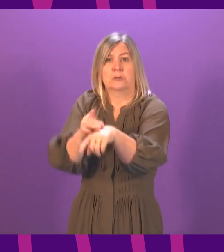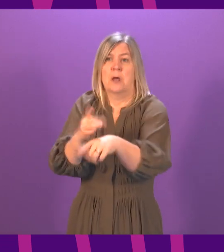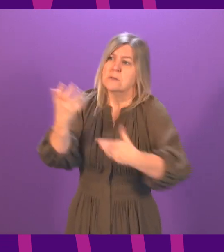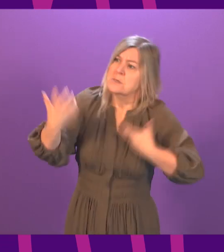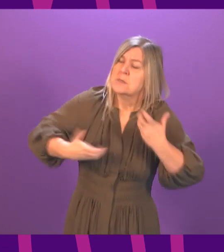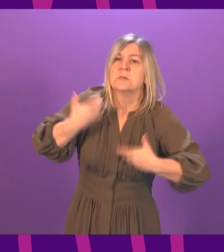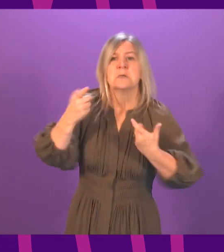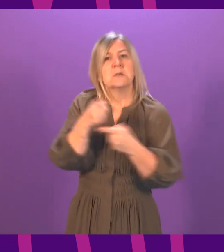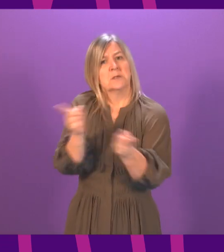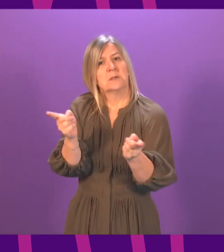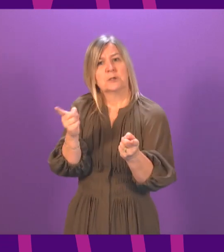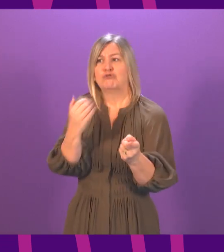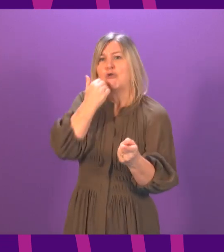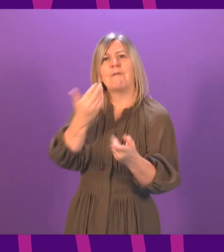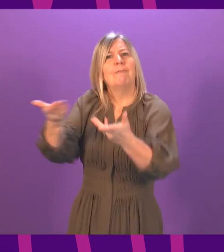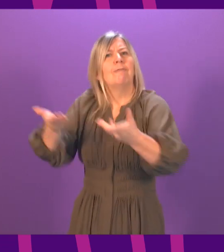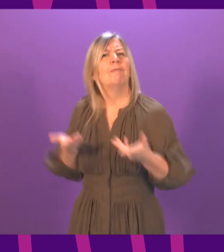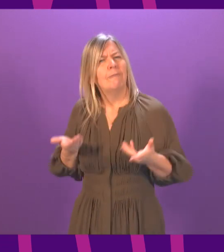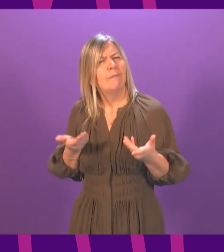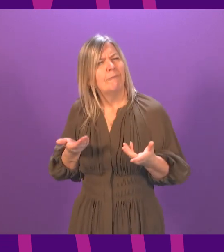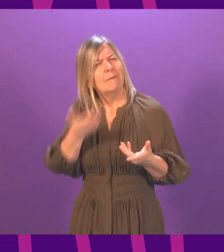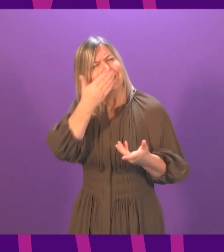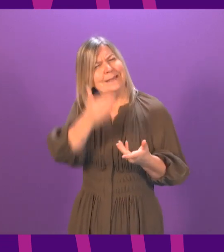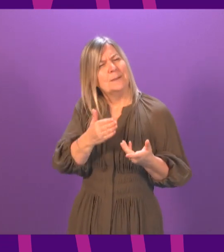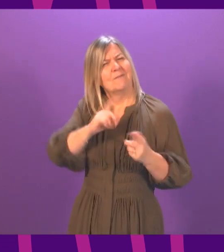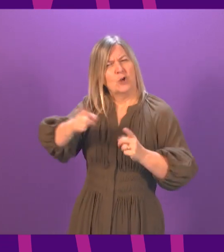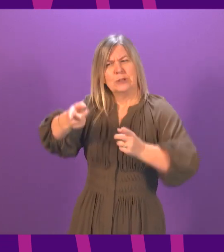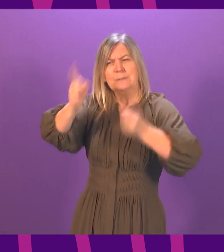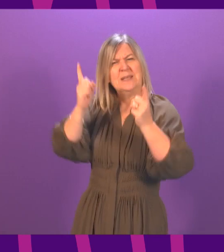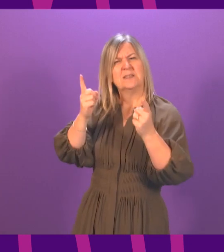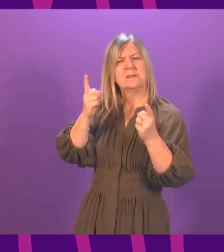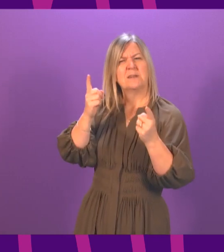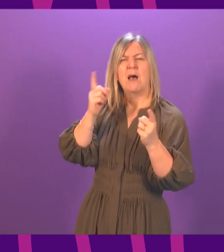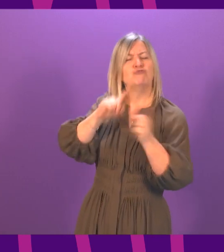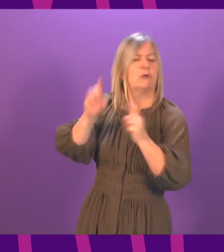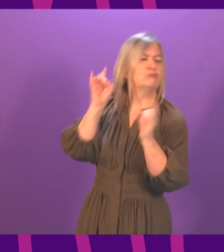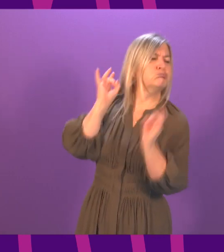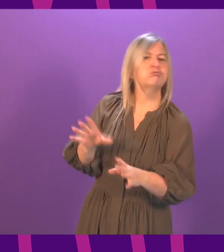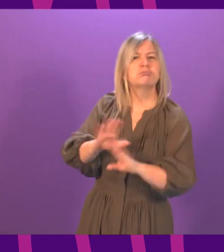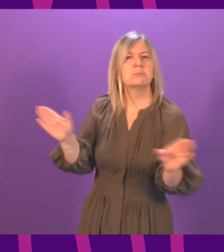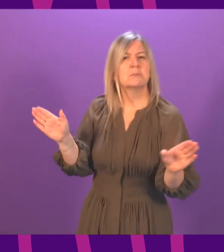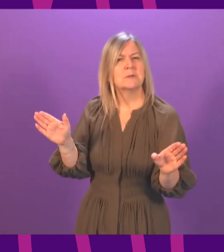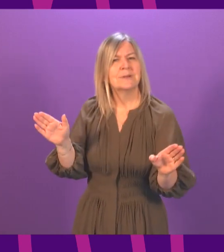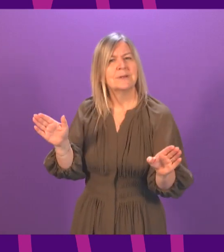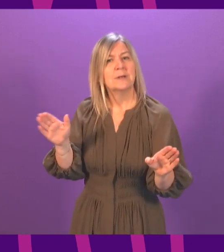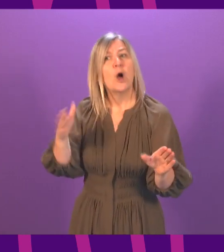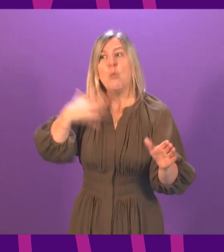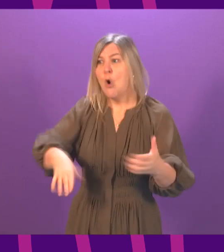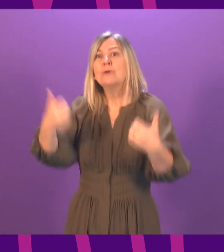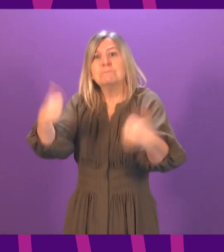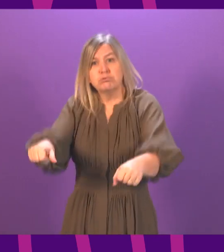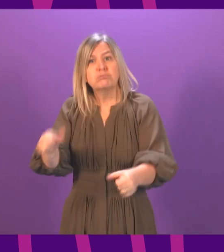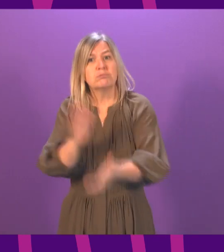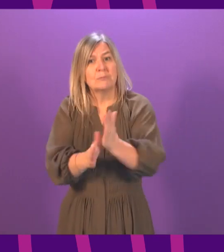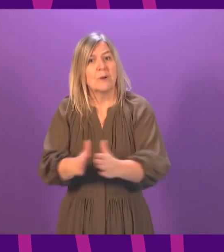First Minister continues to brush off. They just want that to be sorted out. When will she do that? The First Minister: